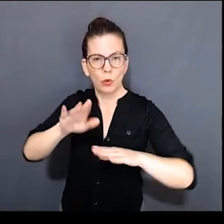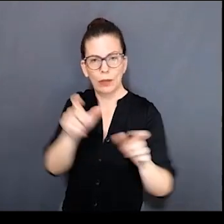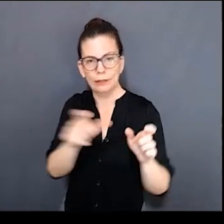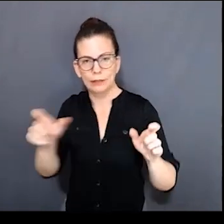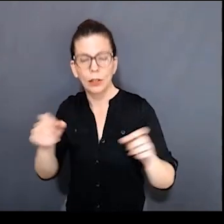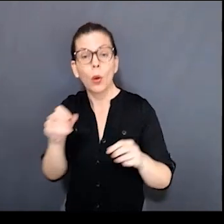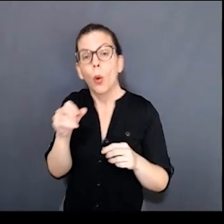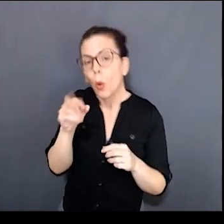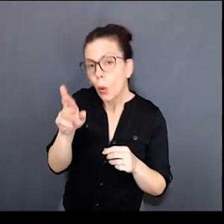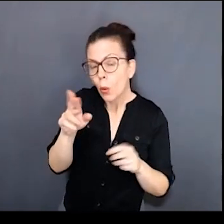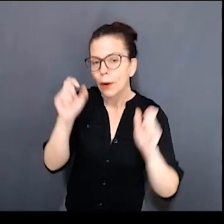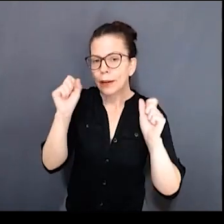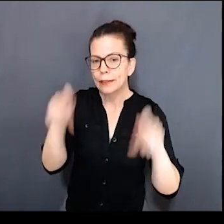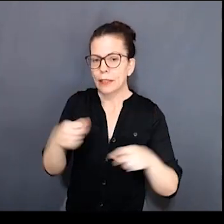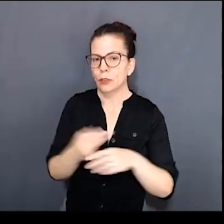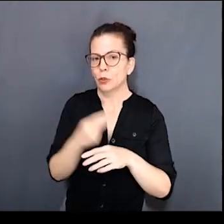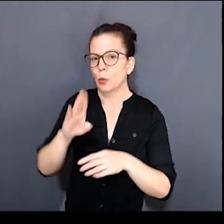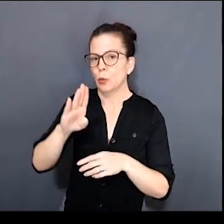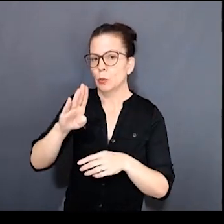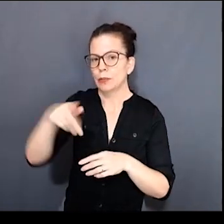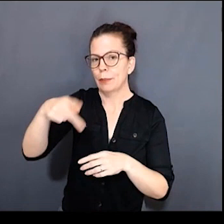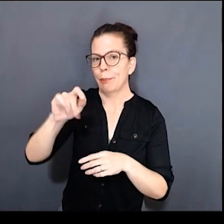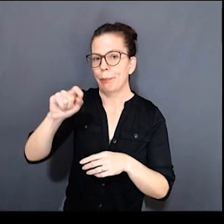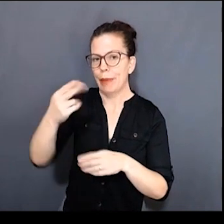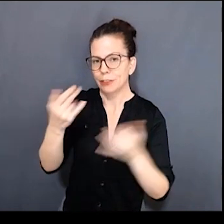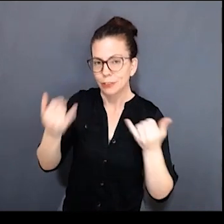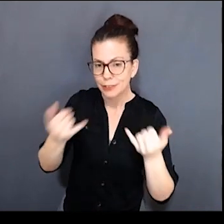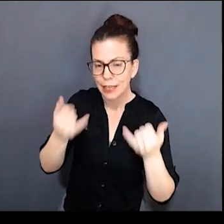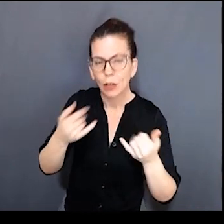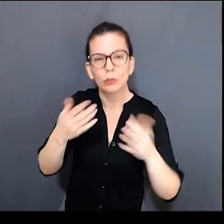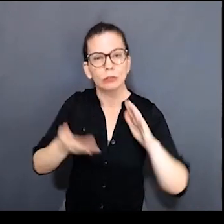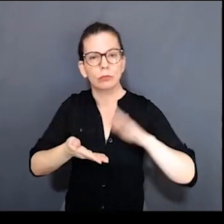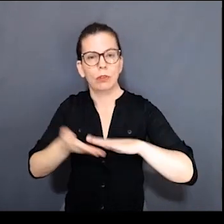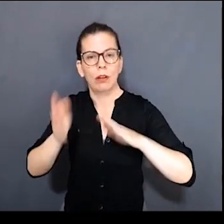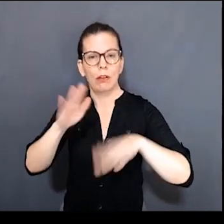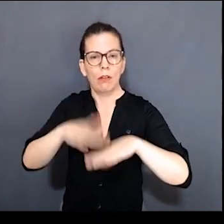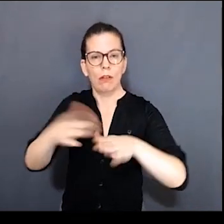Or you can kind of use batch now to run on demand scan